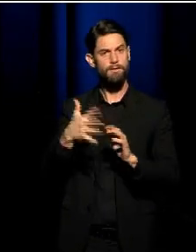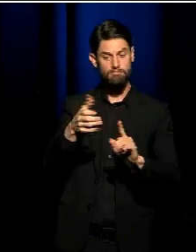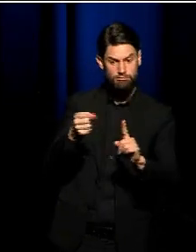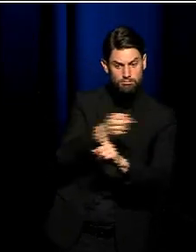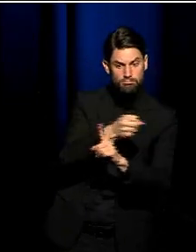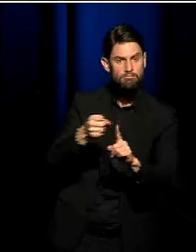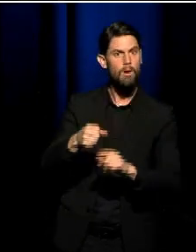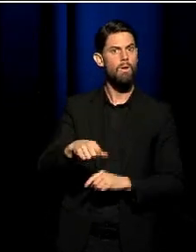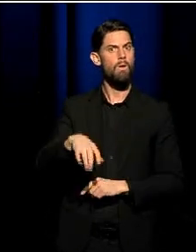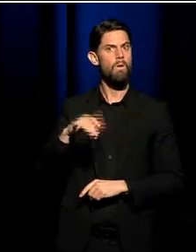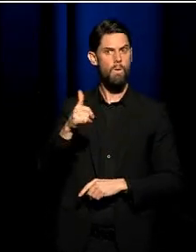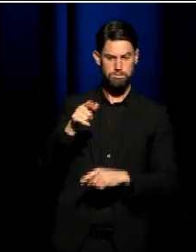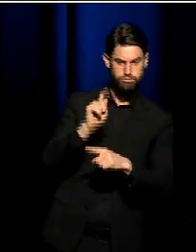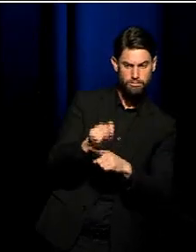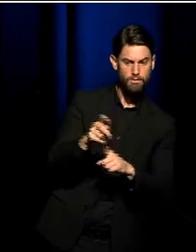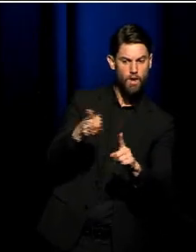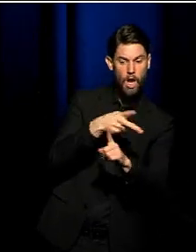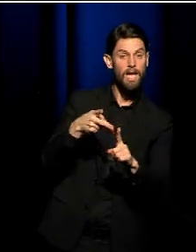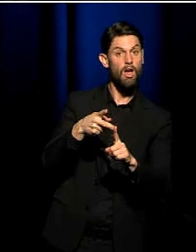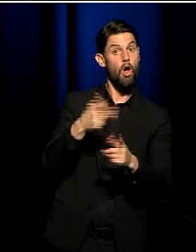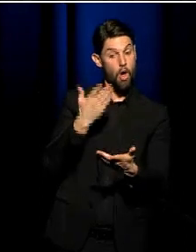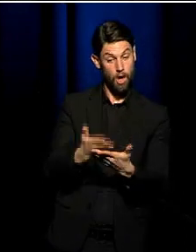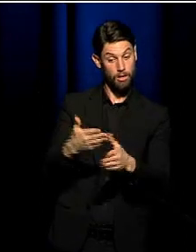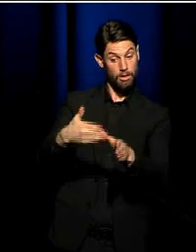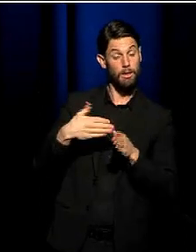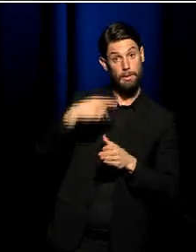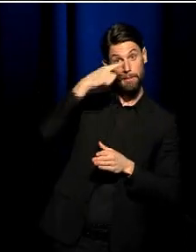Nation people in remote communities might be conducted